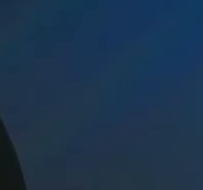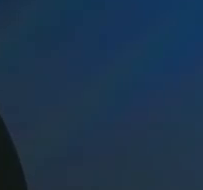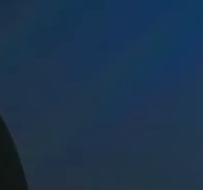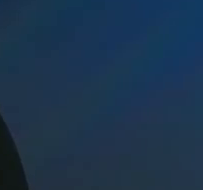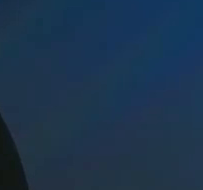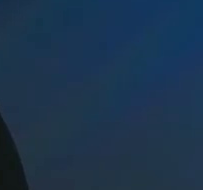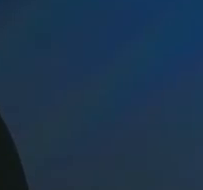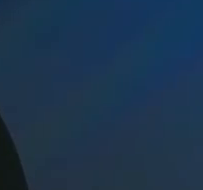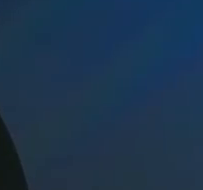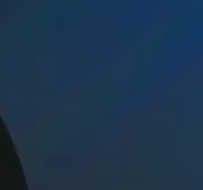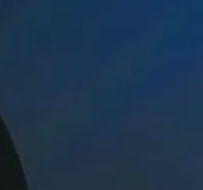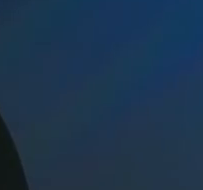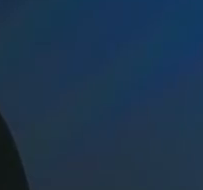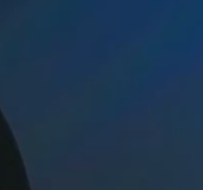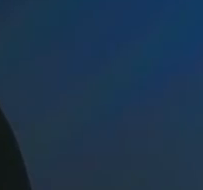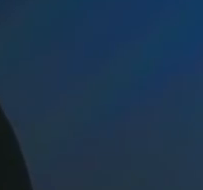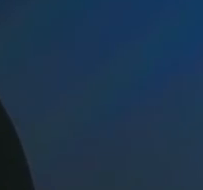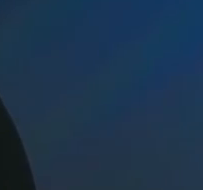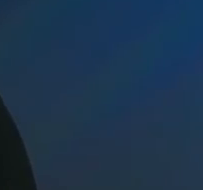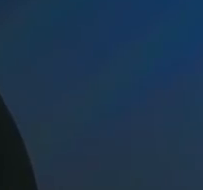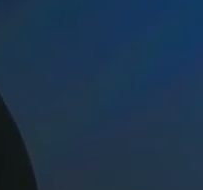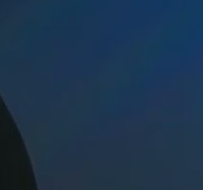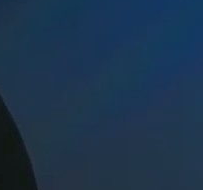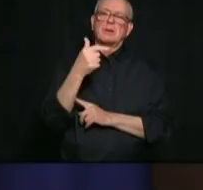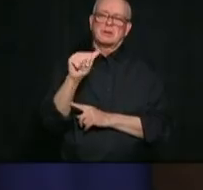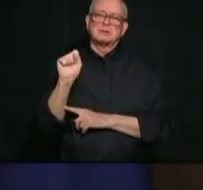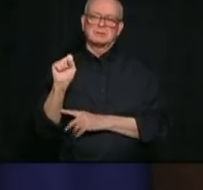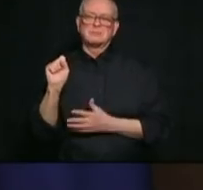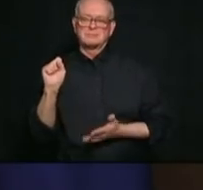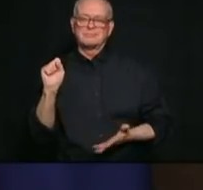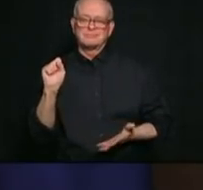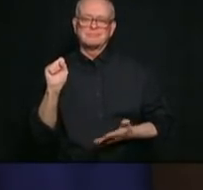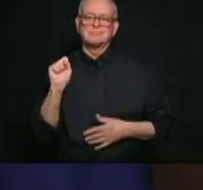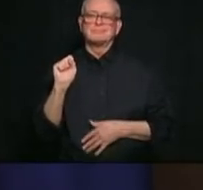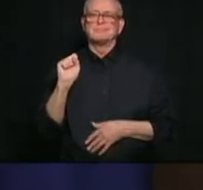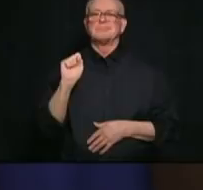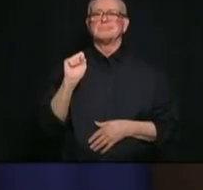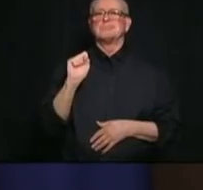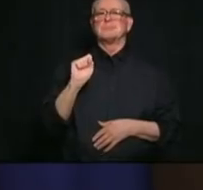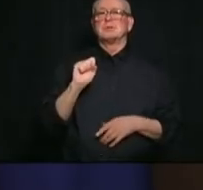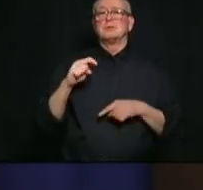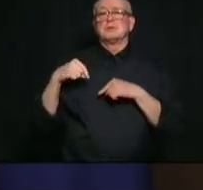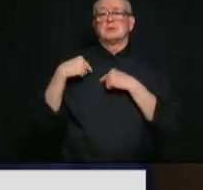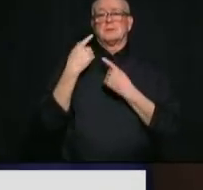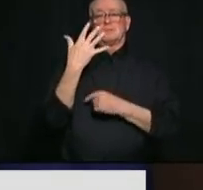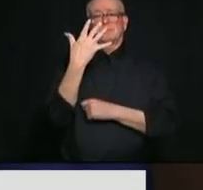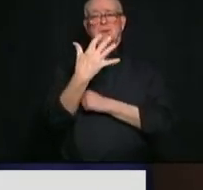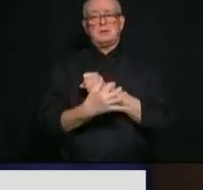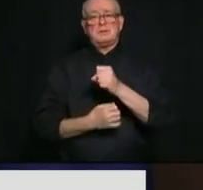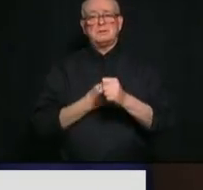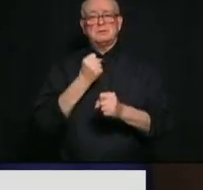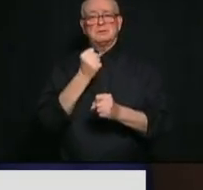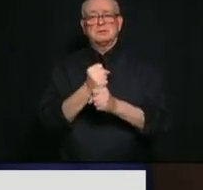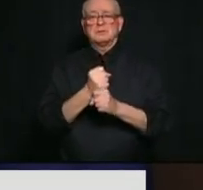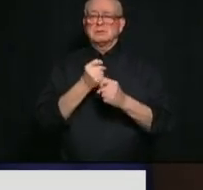Carolyn: LIKE OUR PROVINCE, ALBERTA IS BRACING FOR AN ECONOMIC COLLAPSE BECAUSE OF OIL